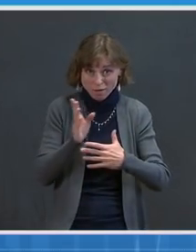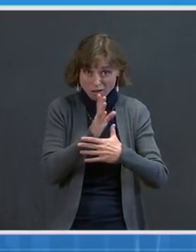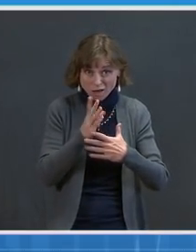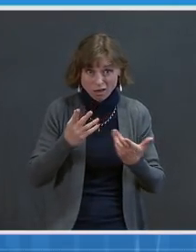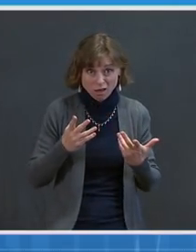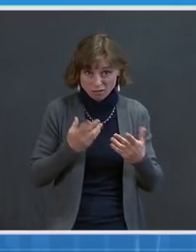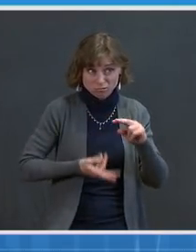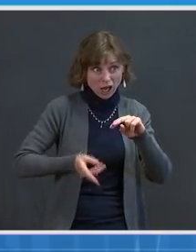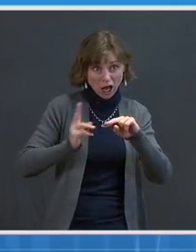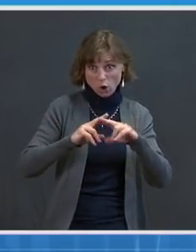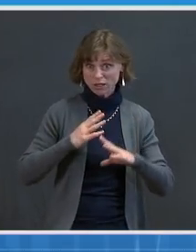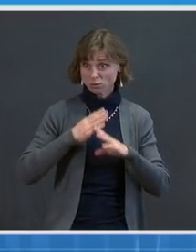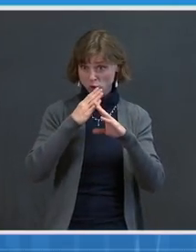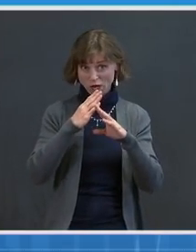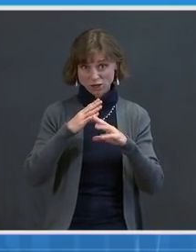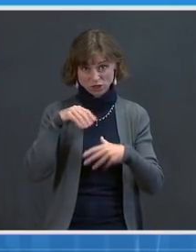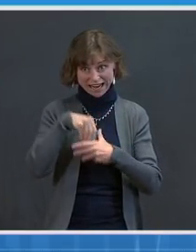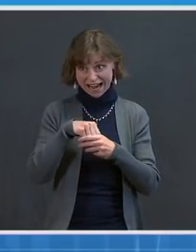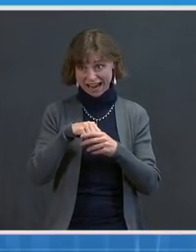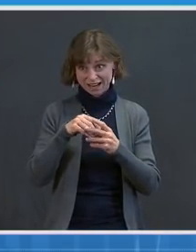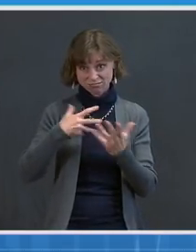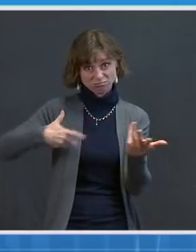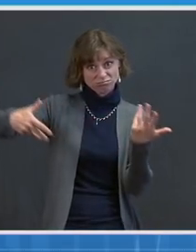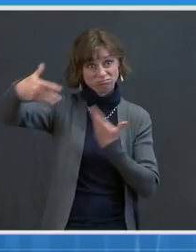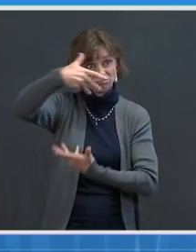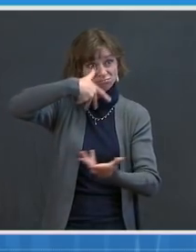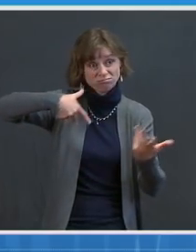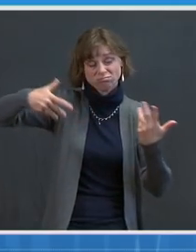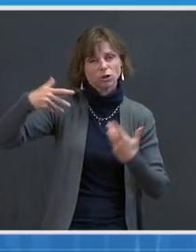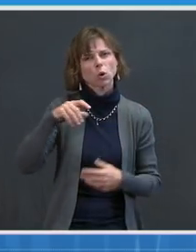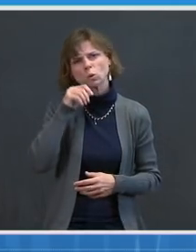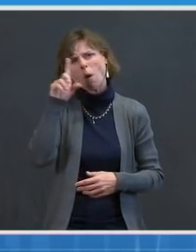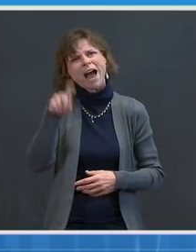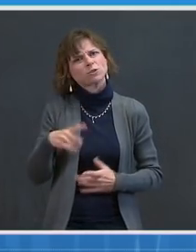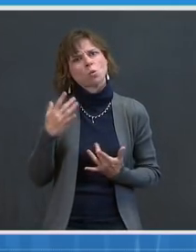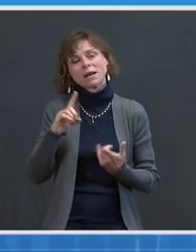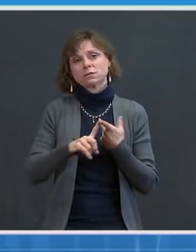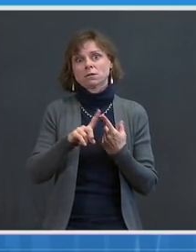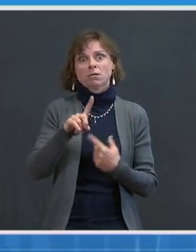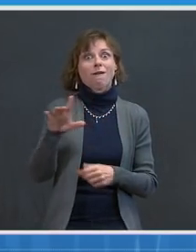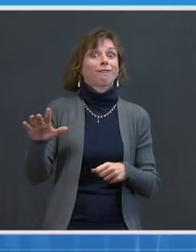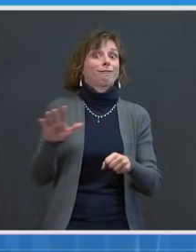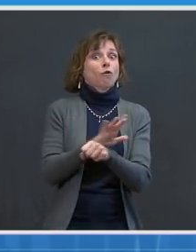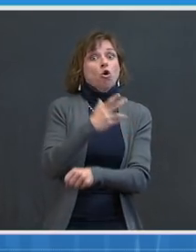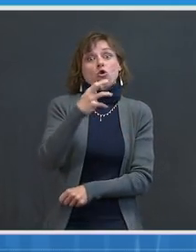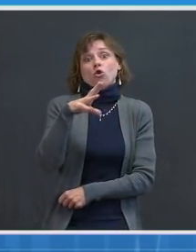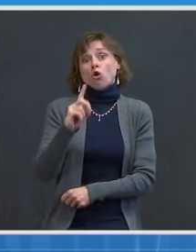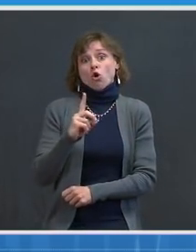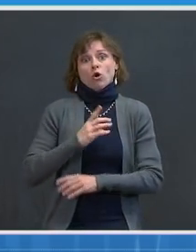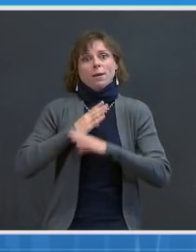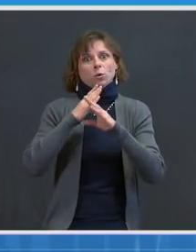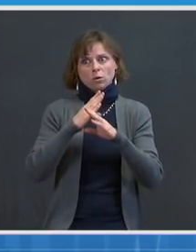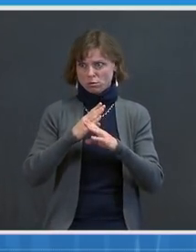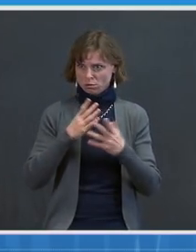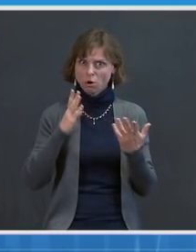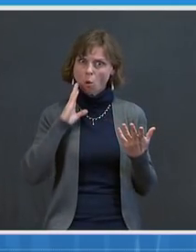So you don't have to wait until you get full herd immunity to get a really profound effect on what you could do.